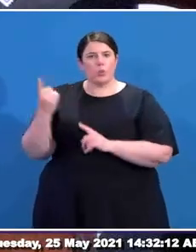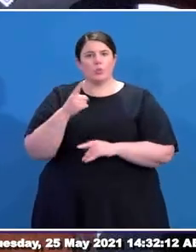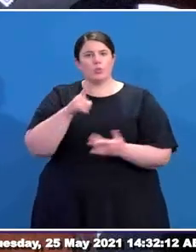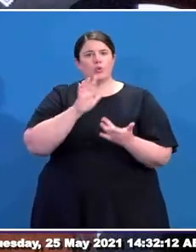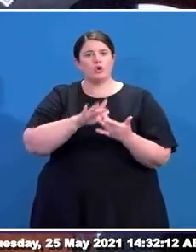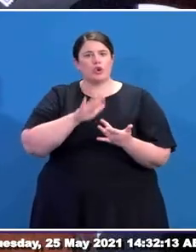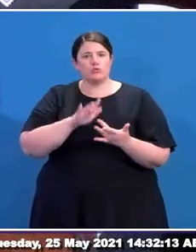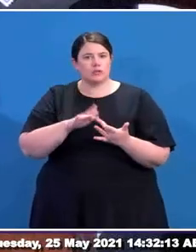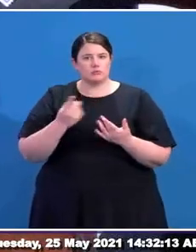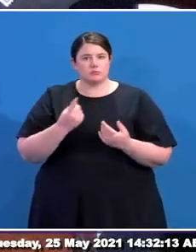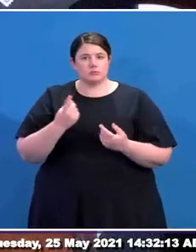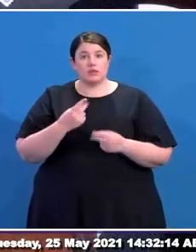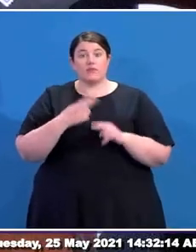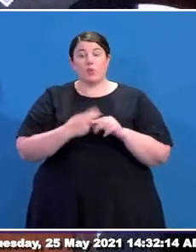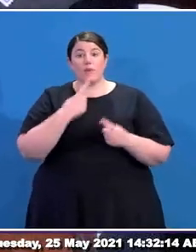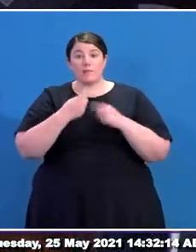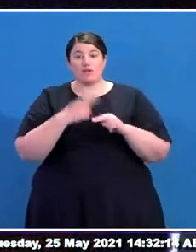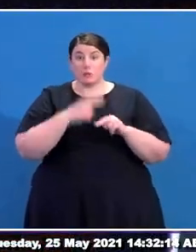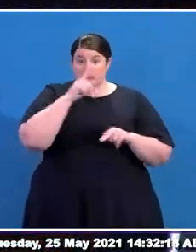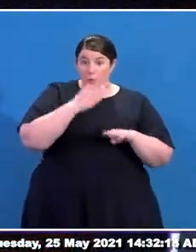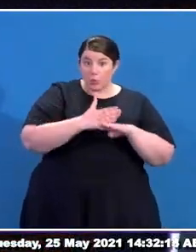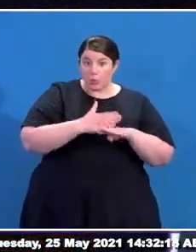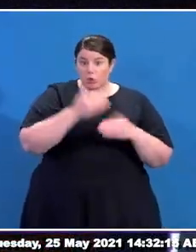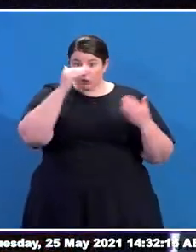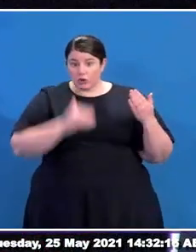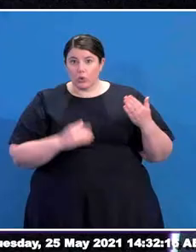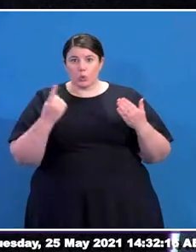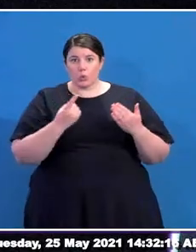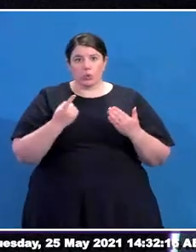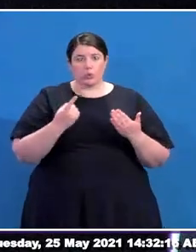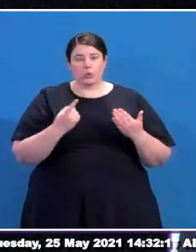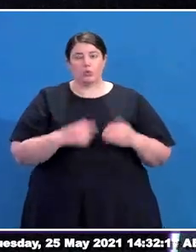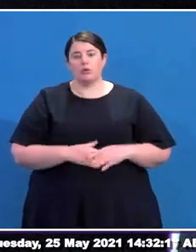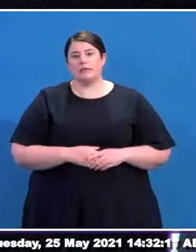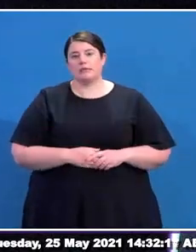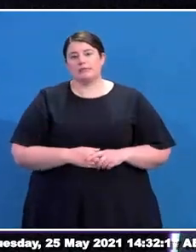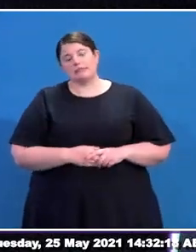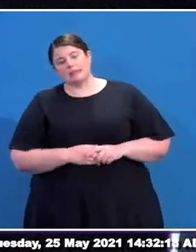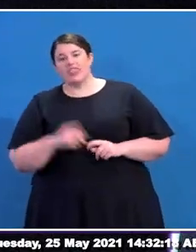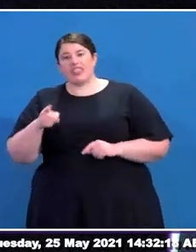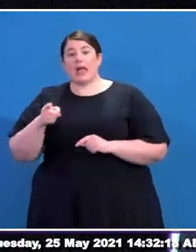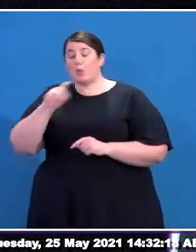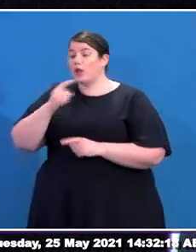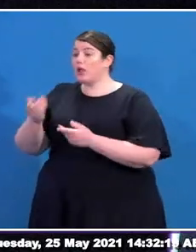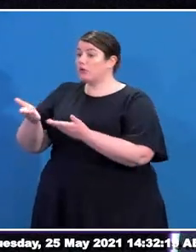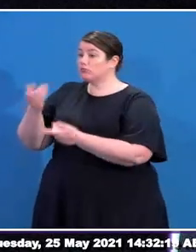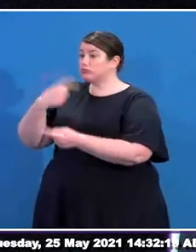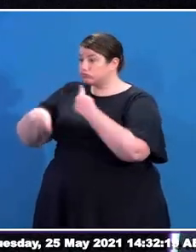details for employees, et cetera? Not generally. They will give me the legal brief, so the scope of the investigation, and